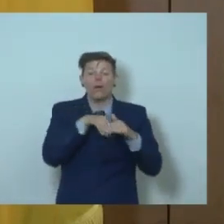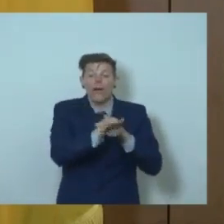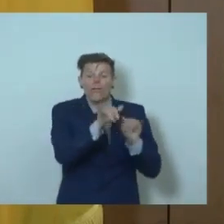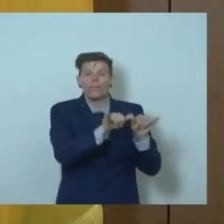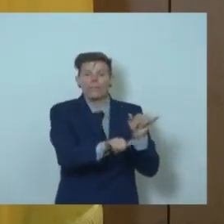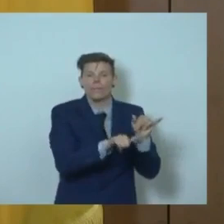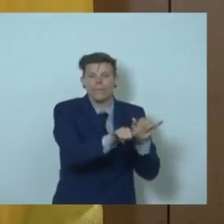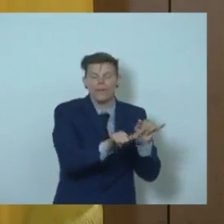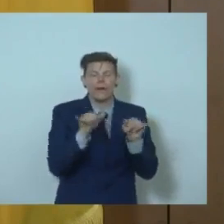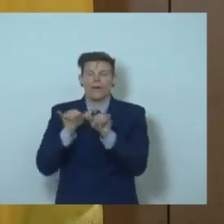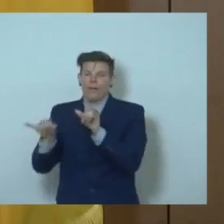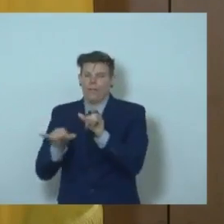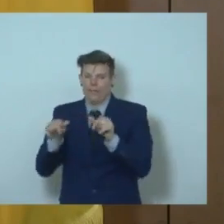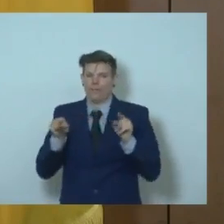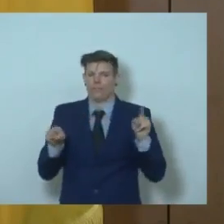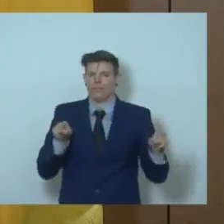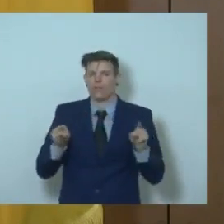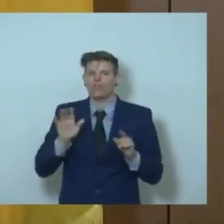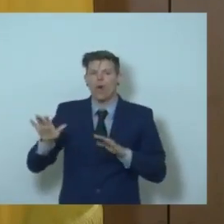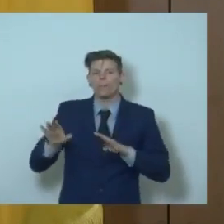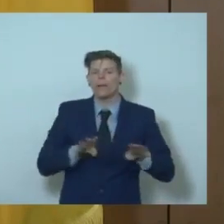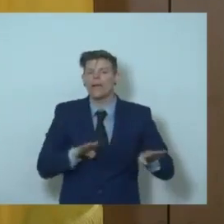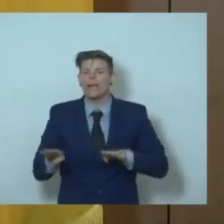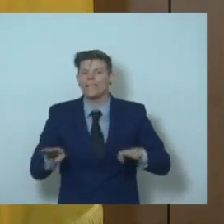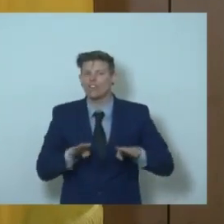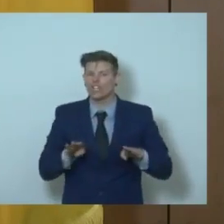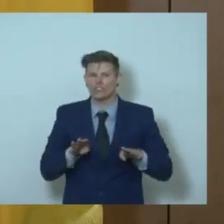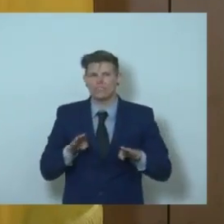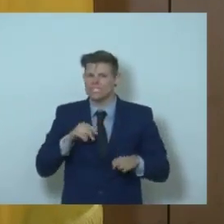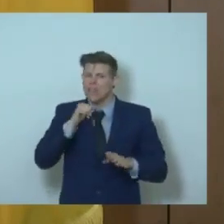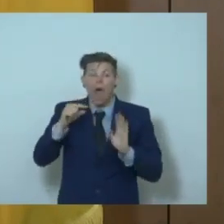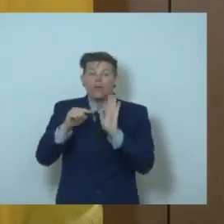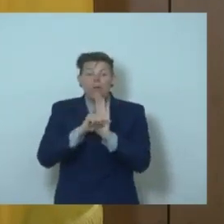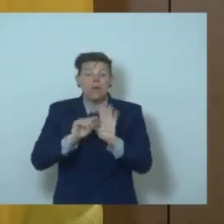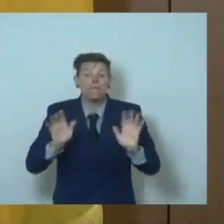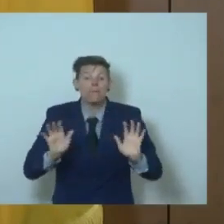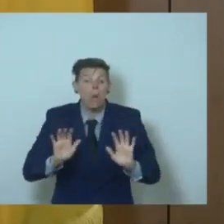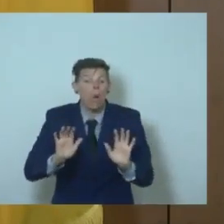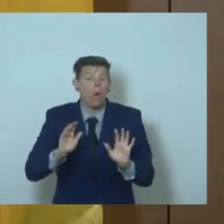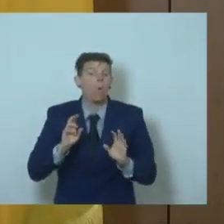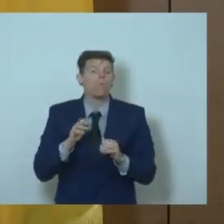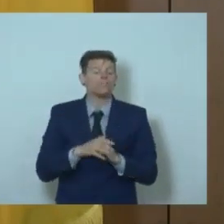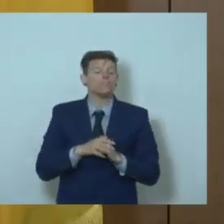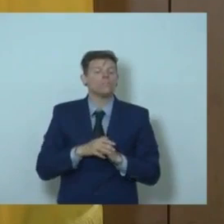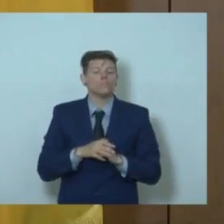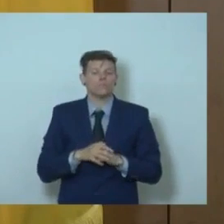IT’S THAT JOHN HOPKINS MODEL. HOW LONG WILL YOU STAY? WHAT DO WE KNOW ABOUT PEOPLE’S BEHAVIOR?